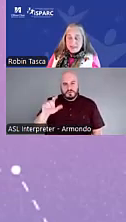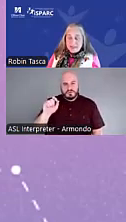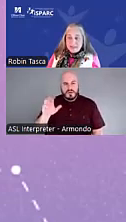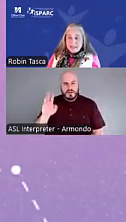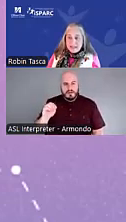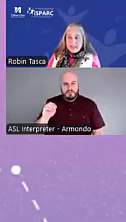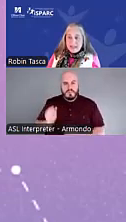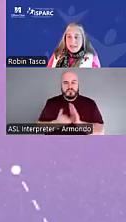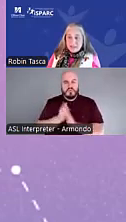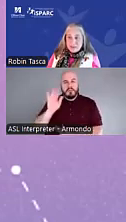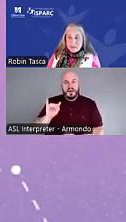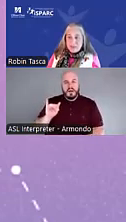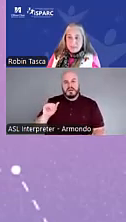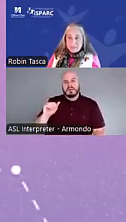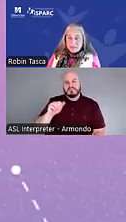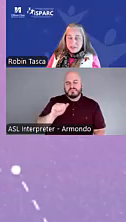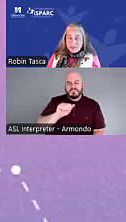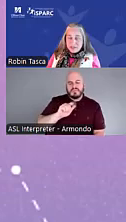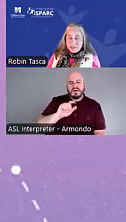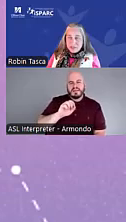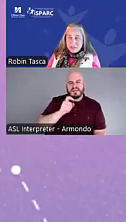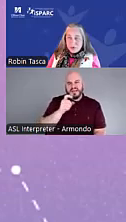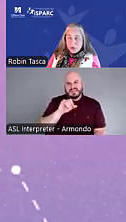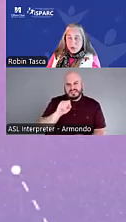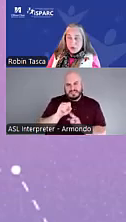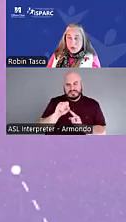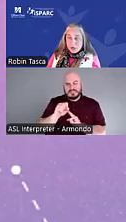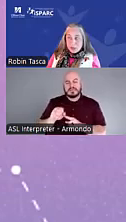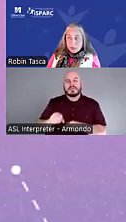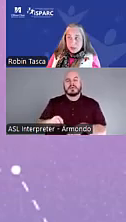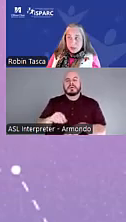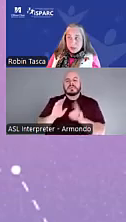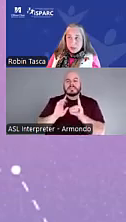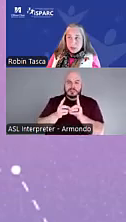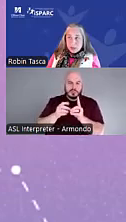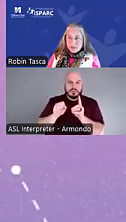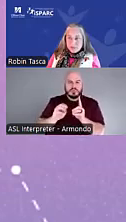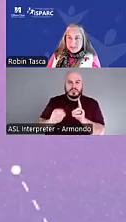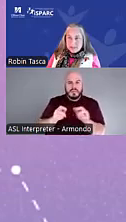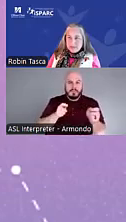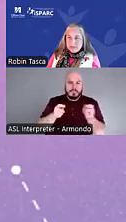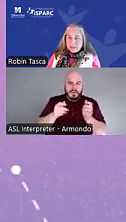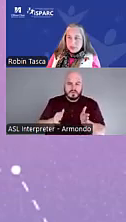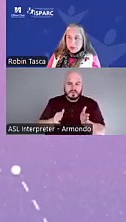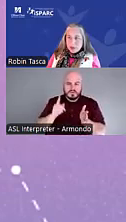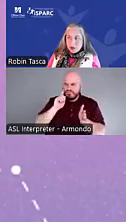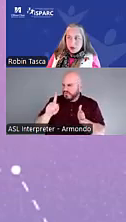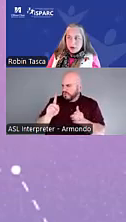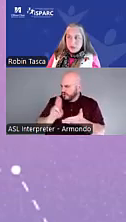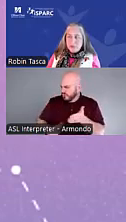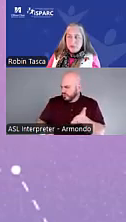who is a digital media manager for the University of Chicago.